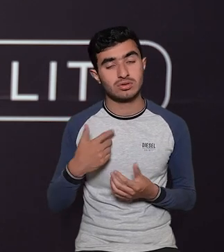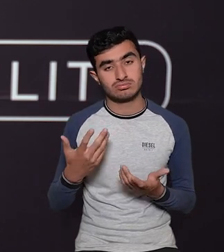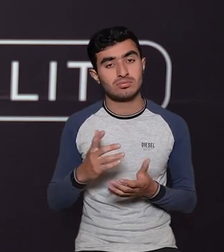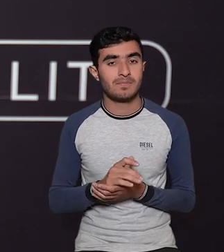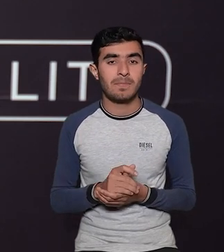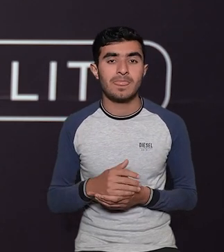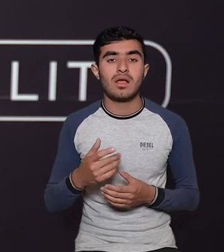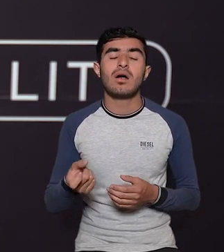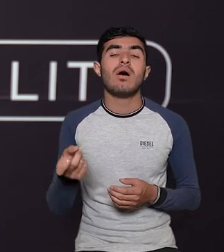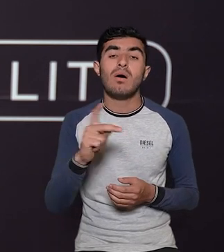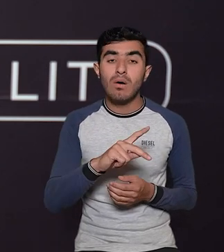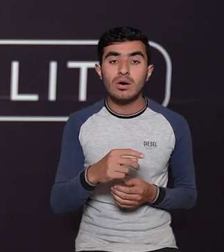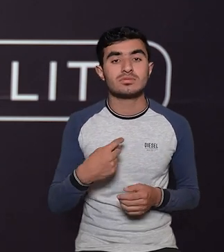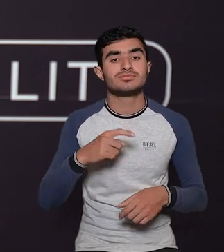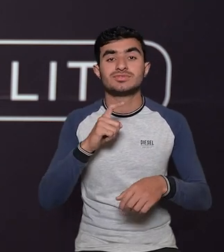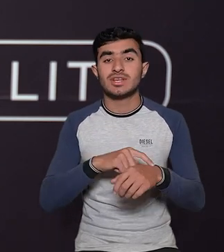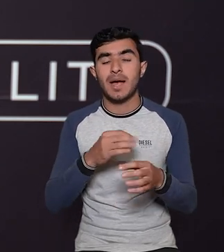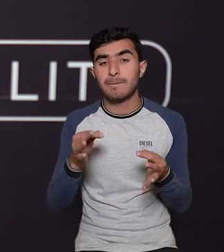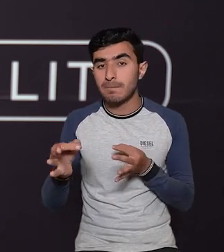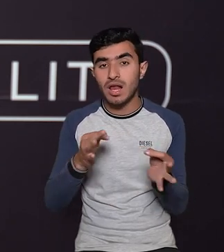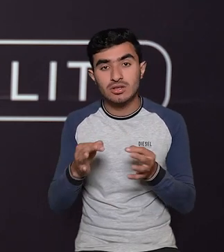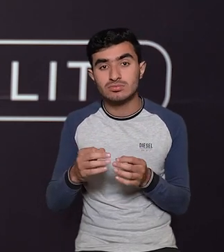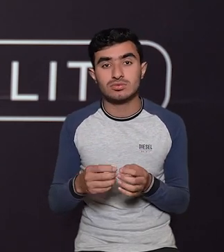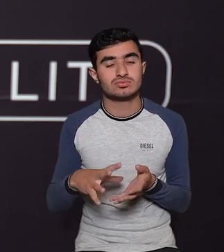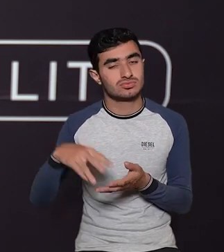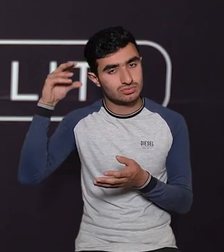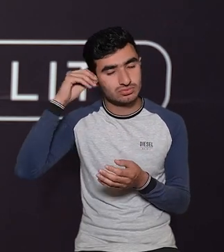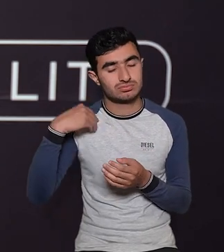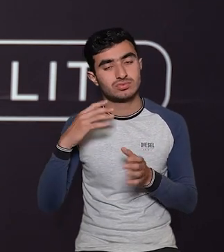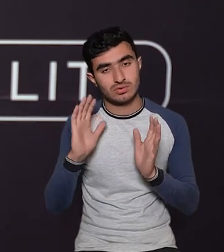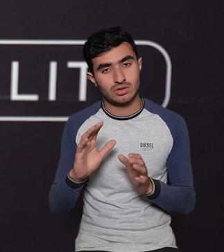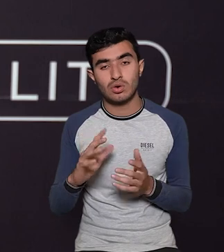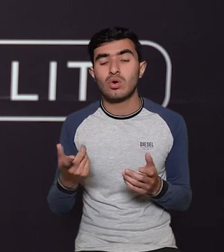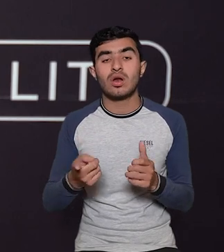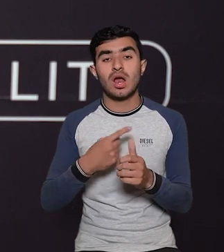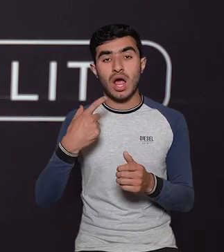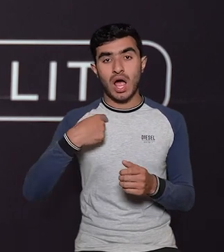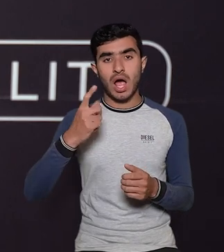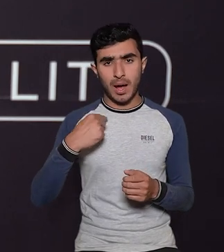time management as well and because of sports, you also build your character.